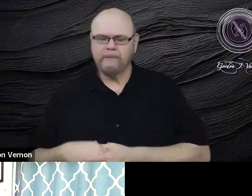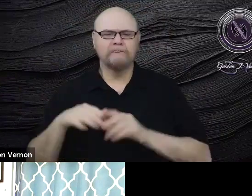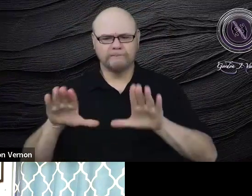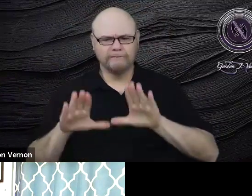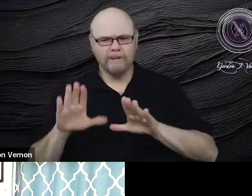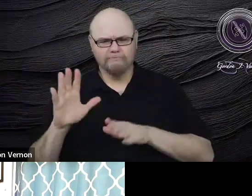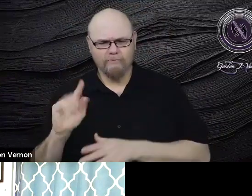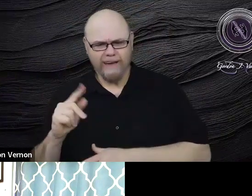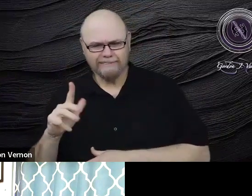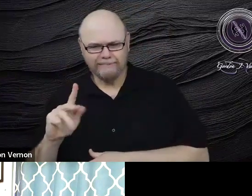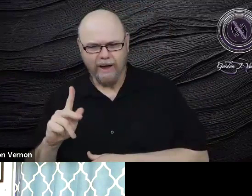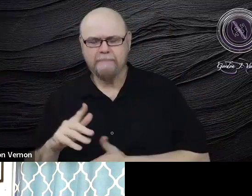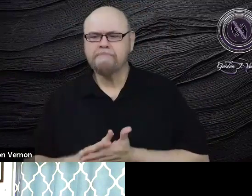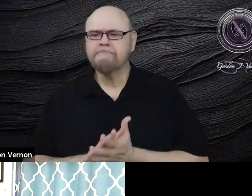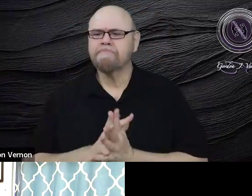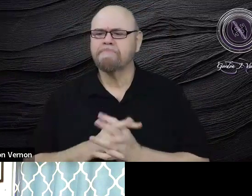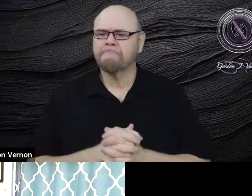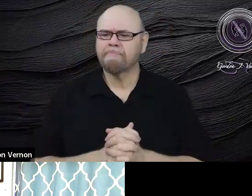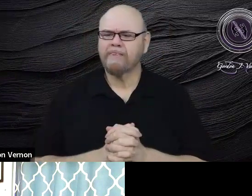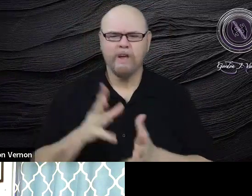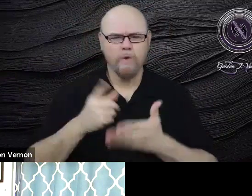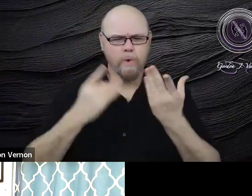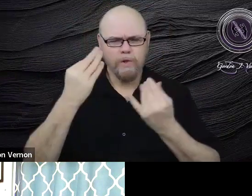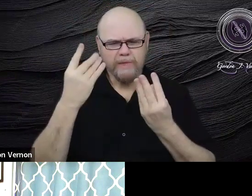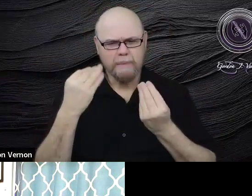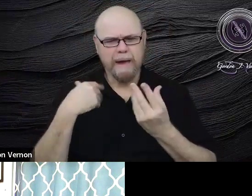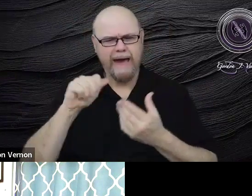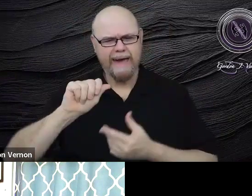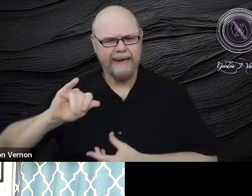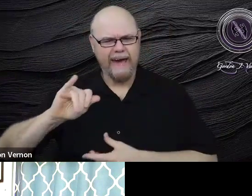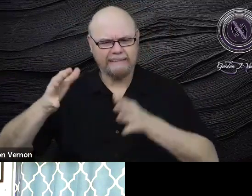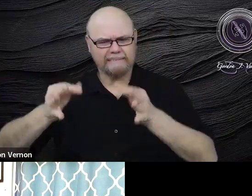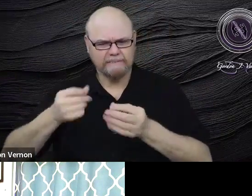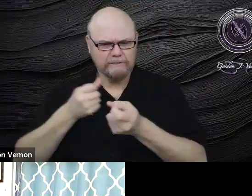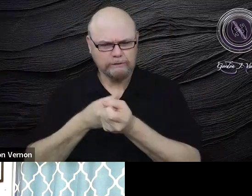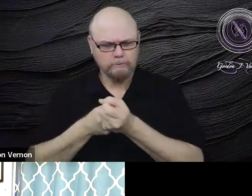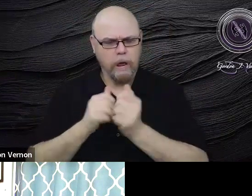But I think the combination, I think the clue to study that in the future